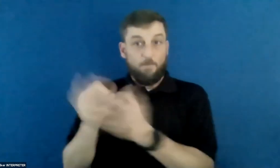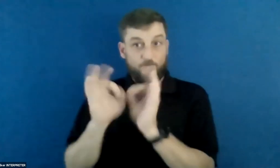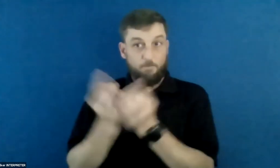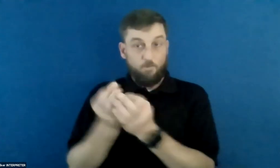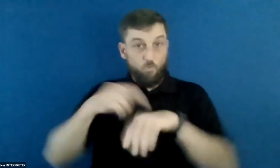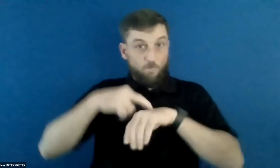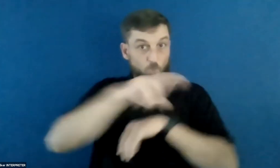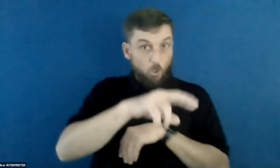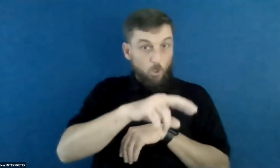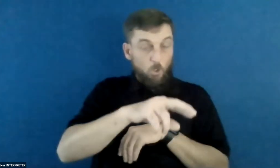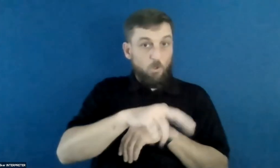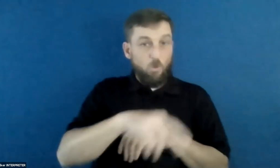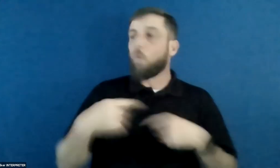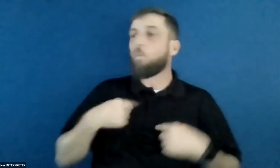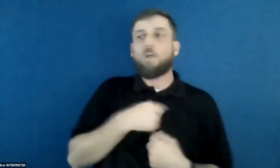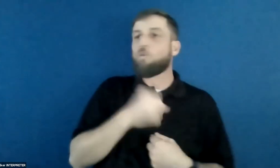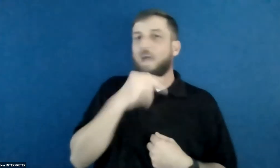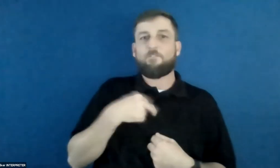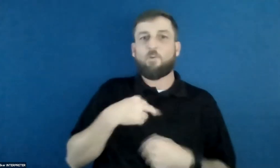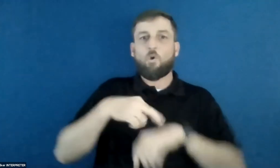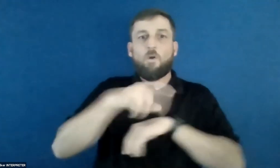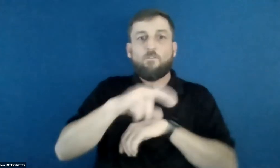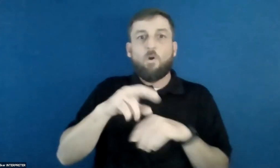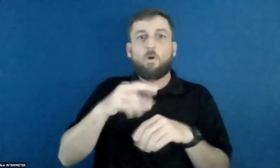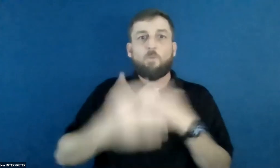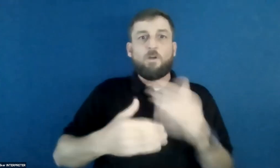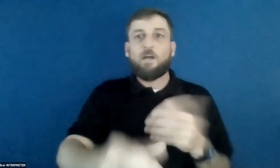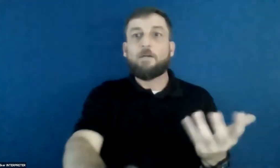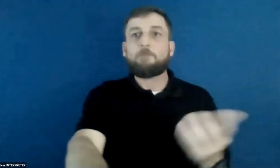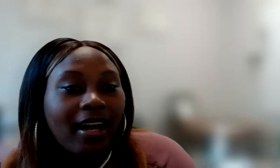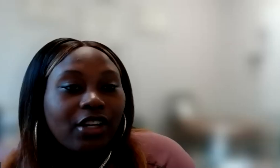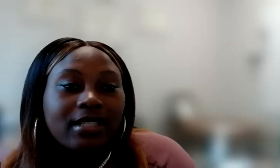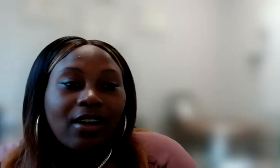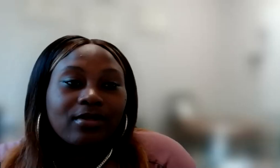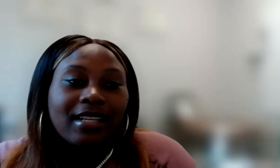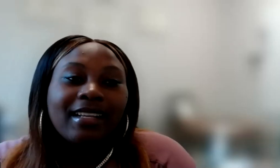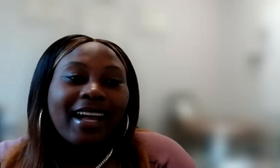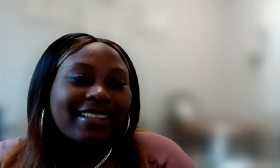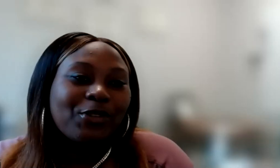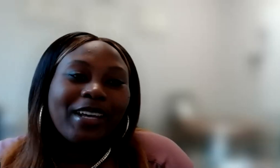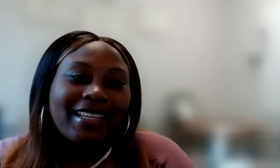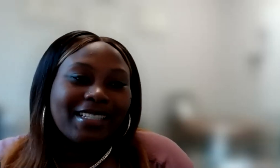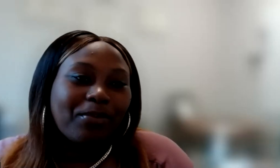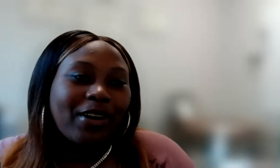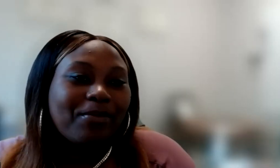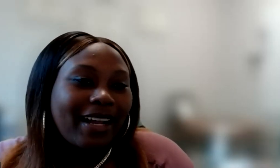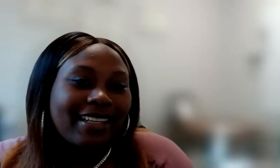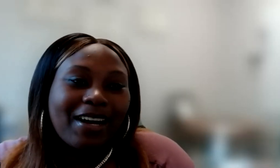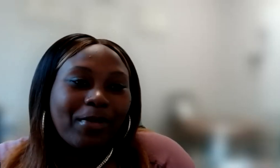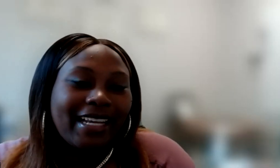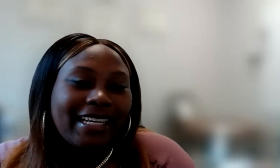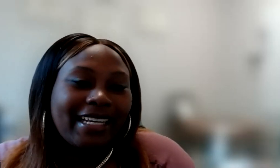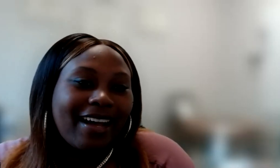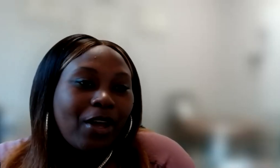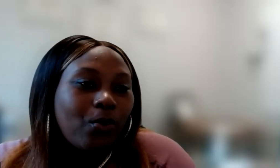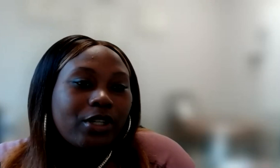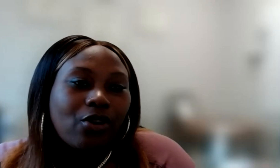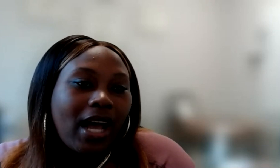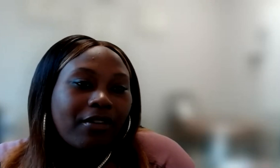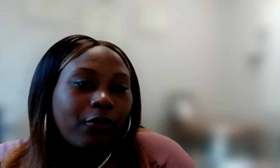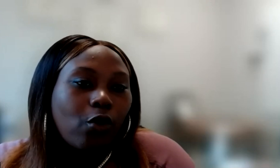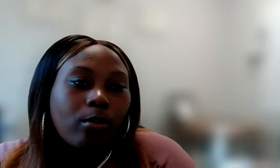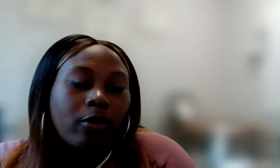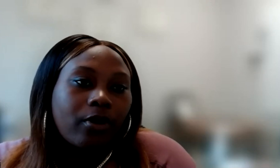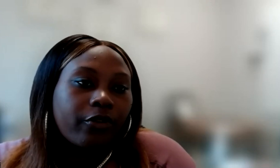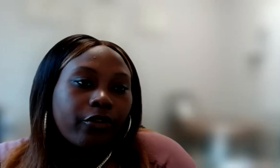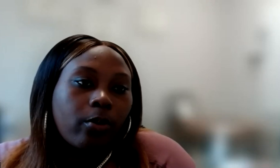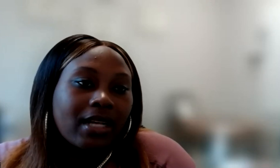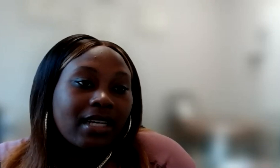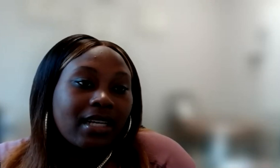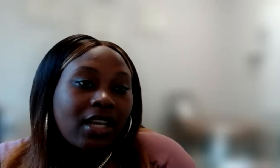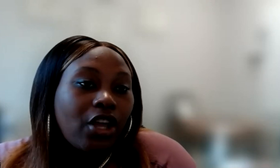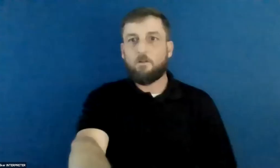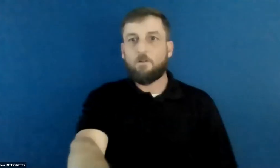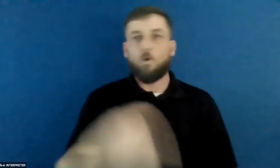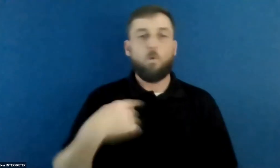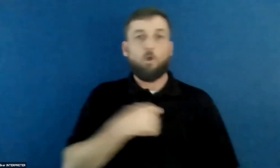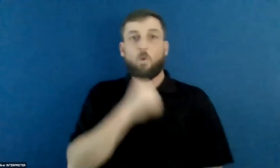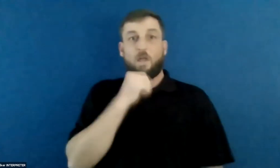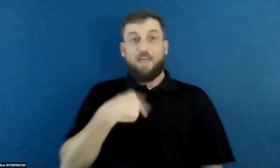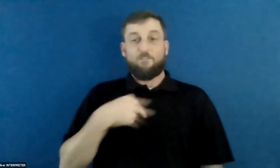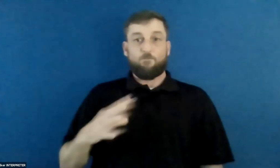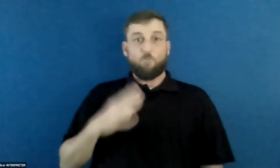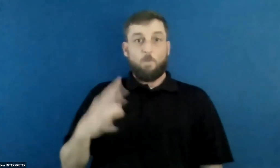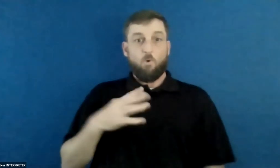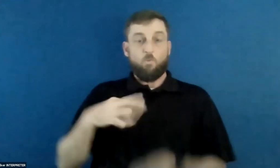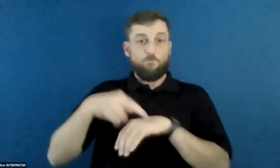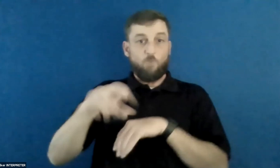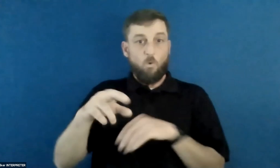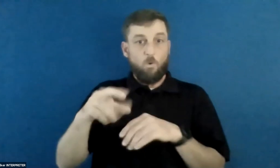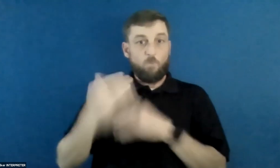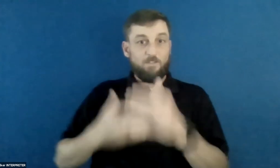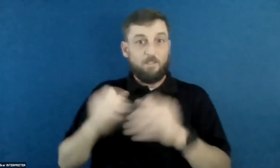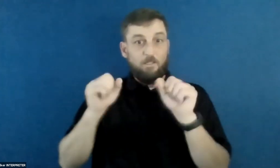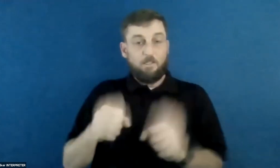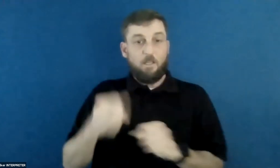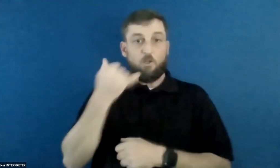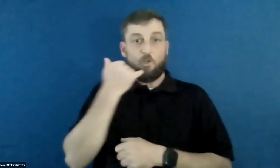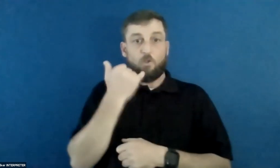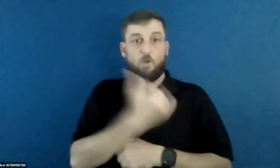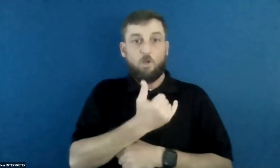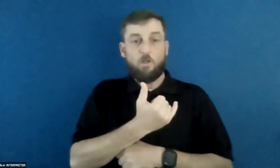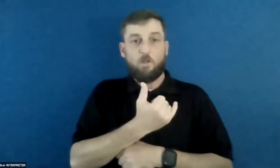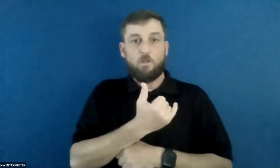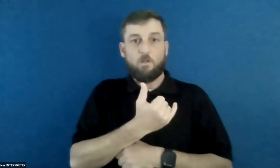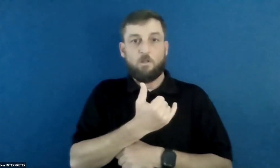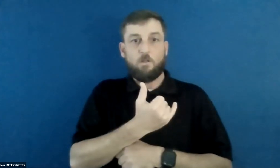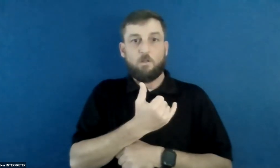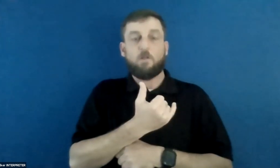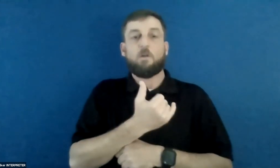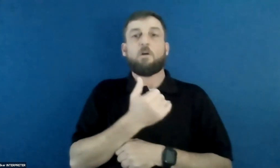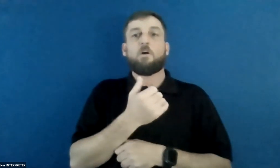No, we don't we don't have a referral process, no so like I said we just, we, I know it sounds like too easy but anybody can come anytime we don't have a formal referral process, you can call the facility and talk to a shift supervisor if you wanted to